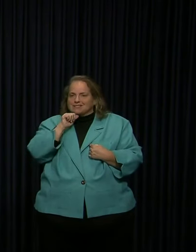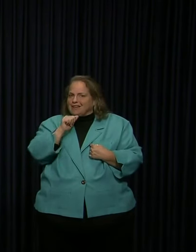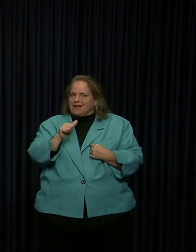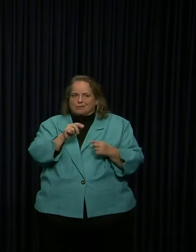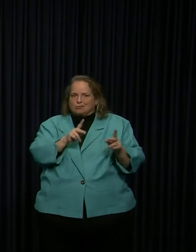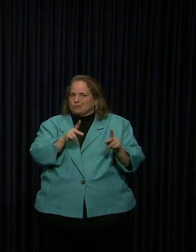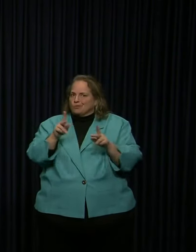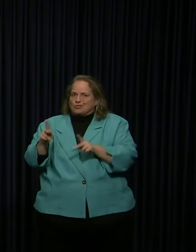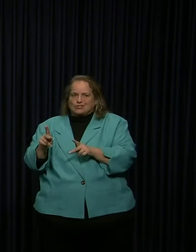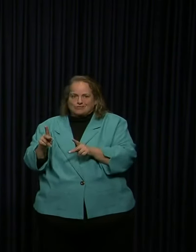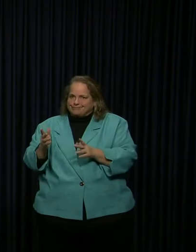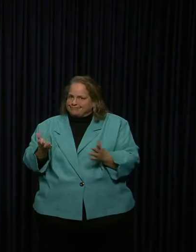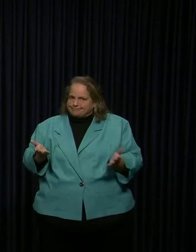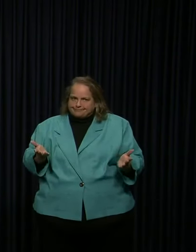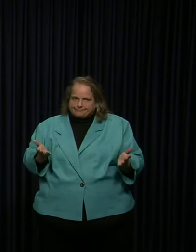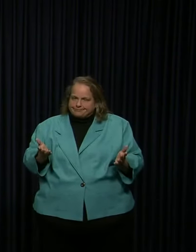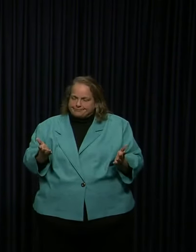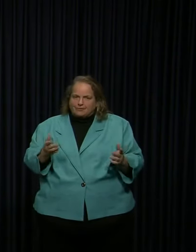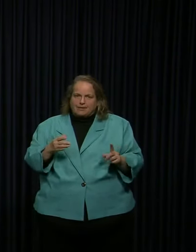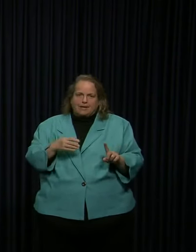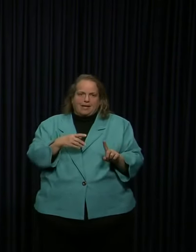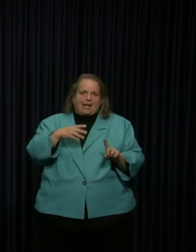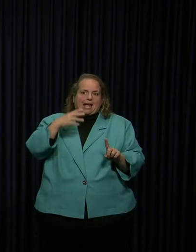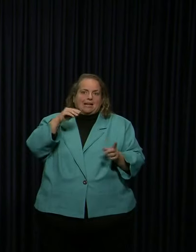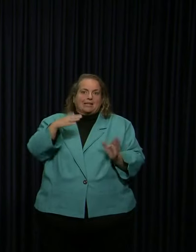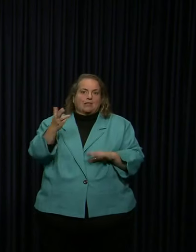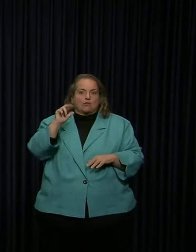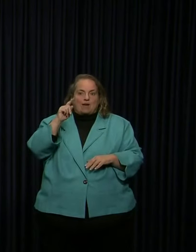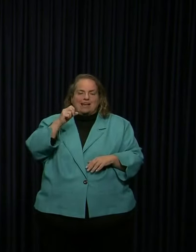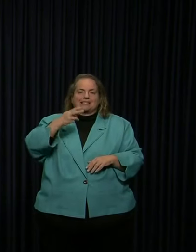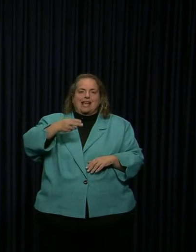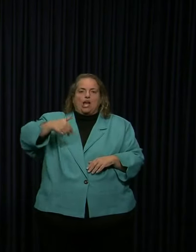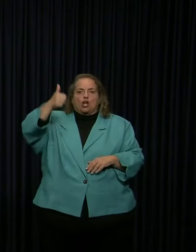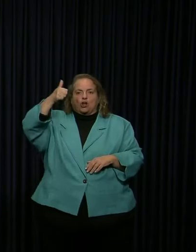TIMES, YOU HAVE STEPPED UP, YOU HAVE PERFORMED ADMIRABLY, AND WE